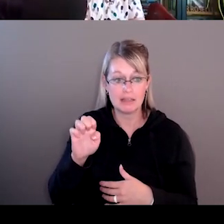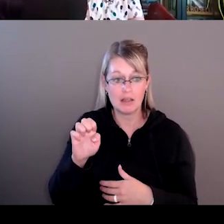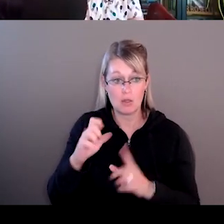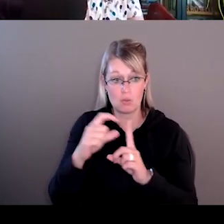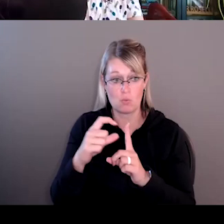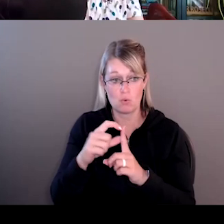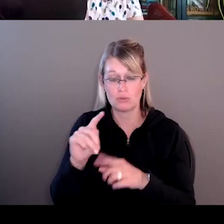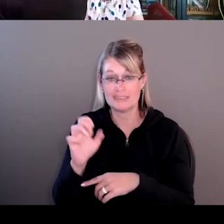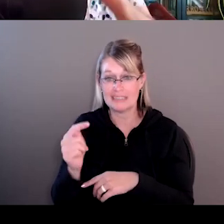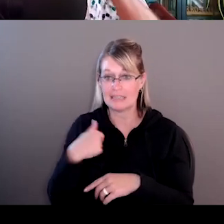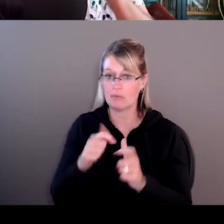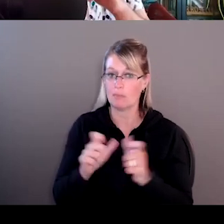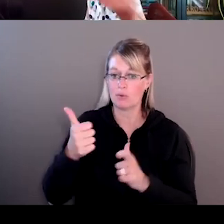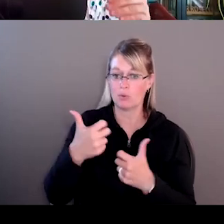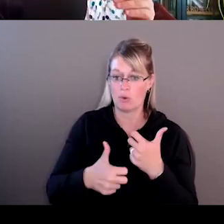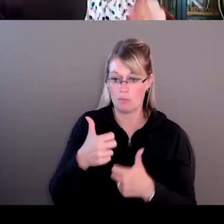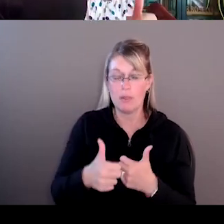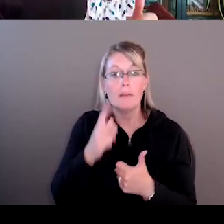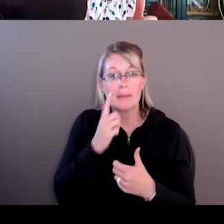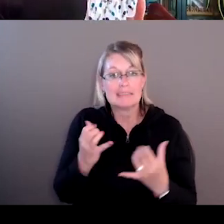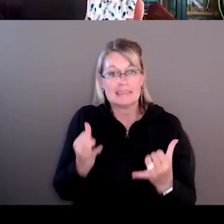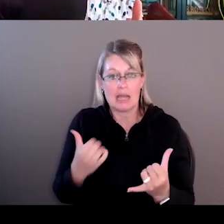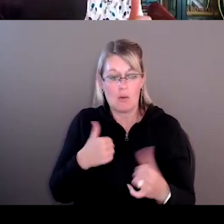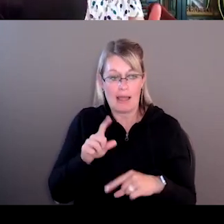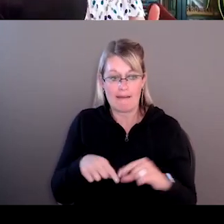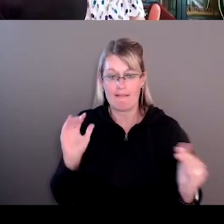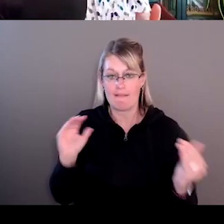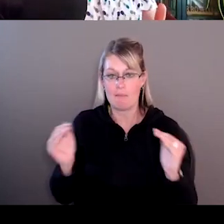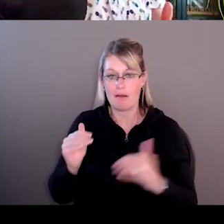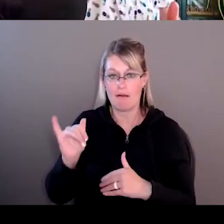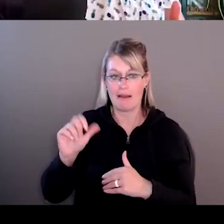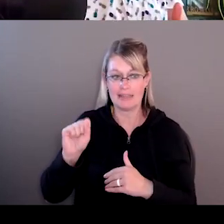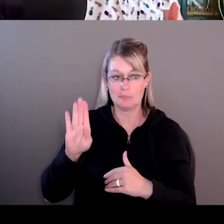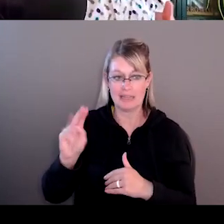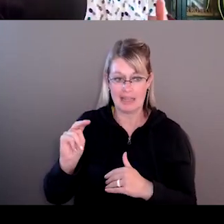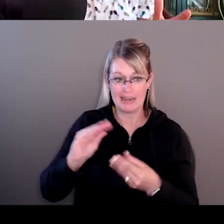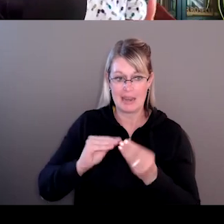now I have a bigger problem, because now I can no longer compare the ISBN numbers across columns.